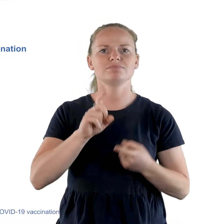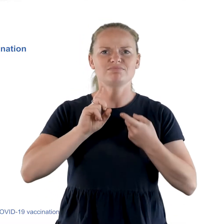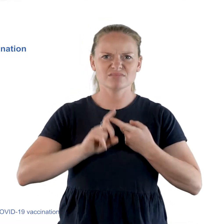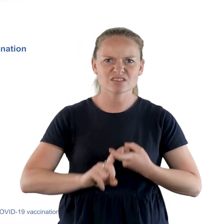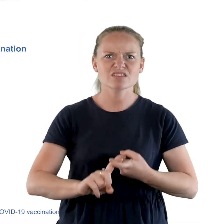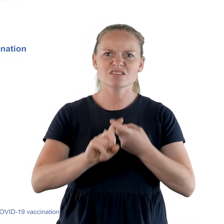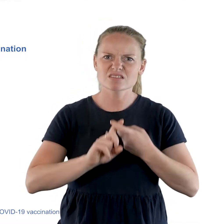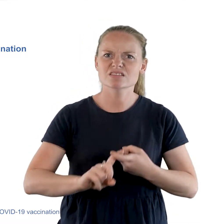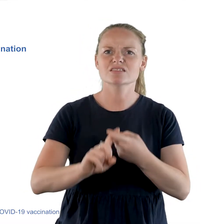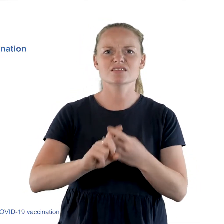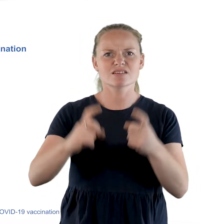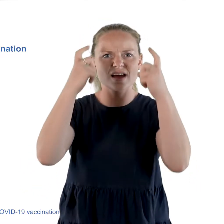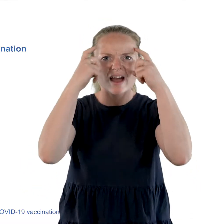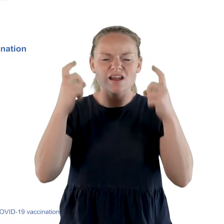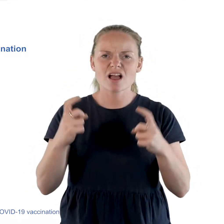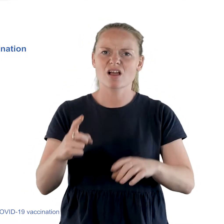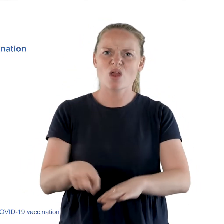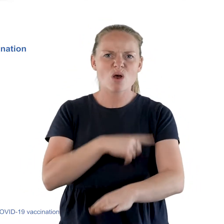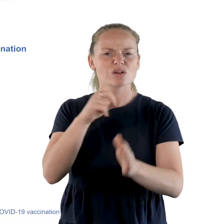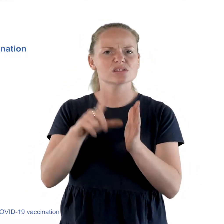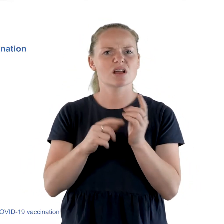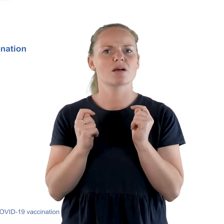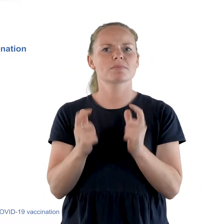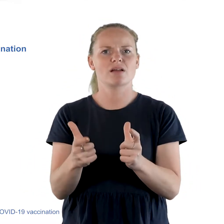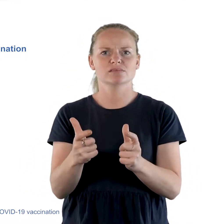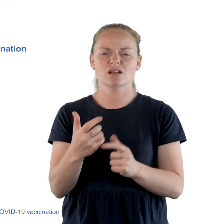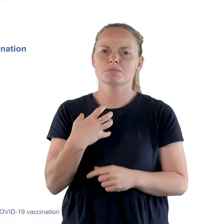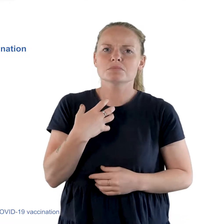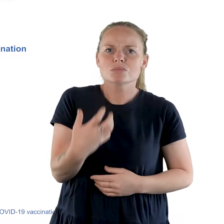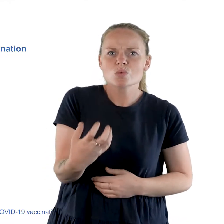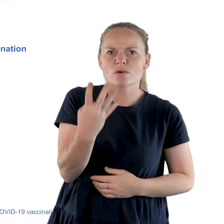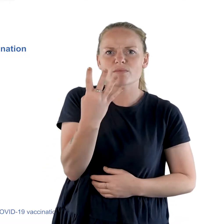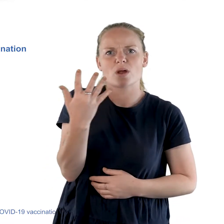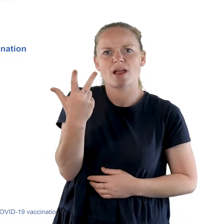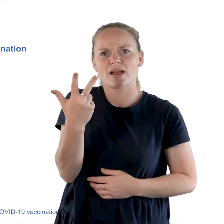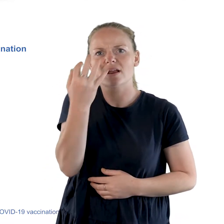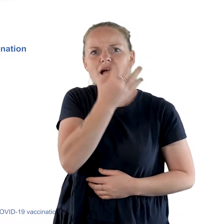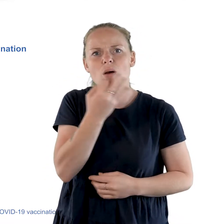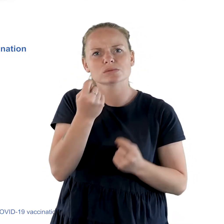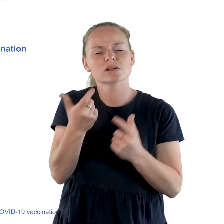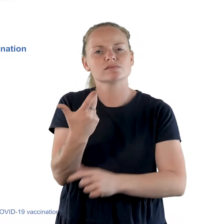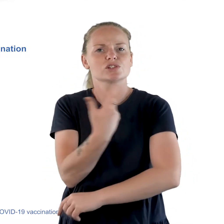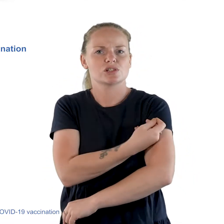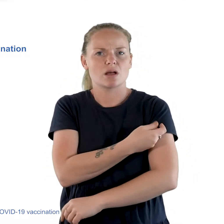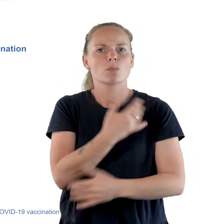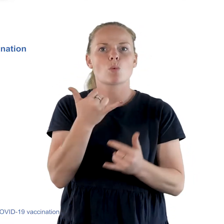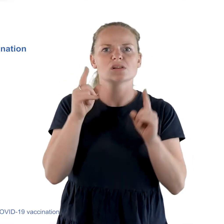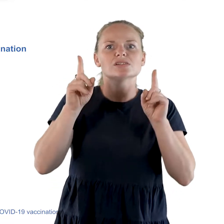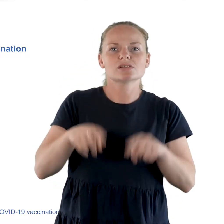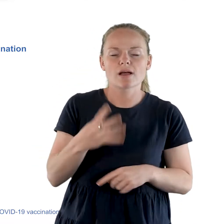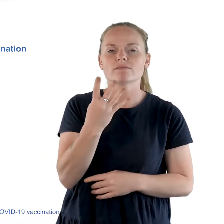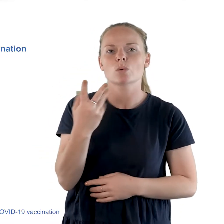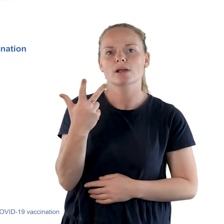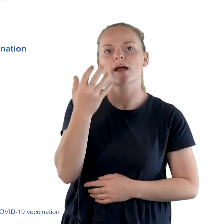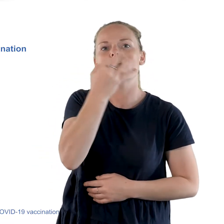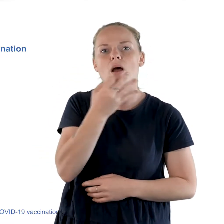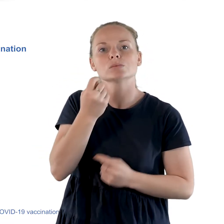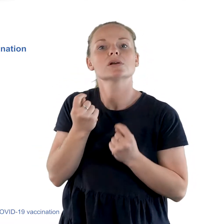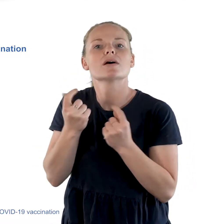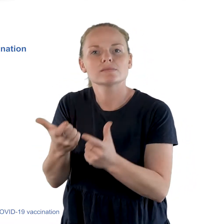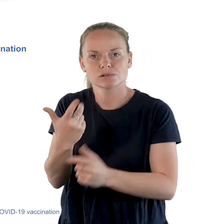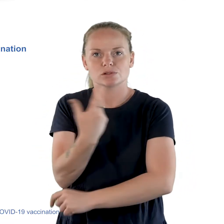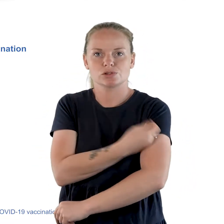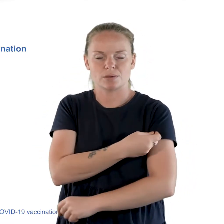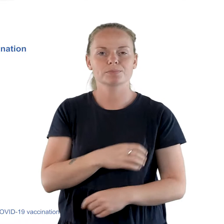headache that persists beyond 48 hours after vaccination, or appears later than 48 hours after vaccination.